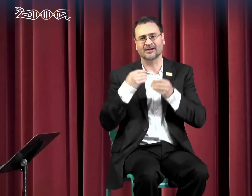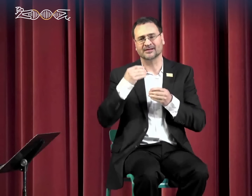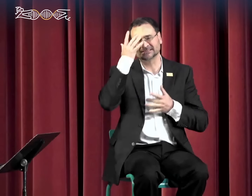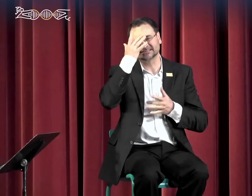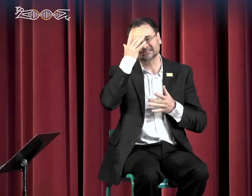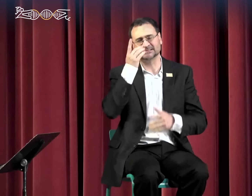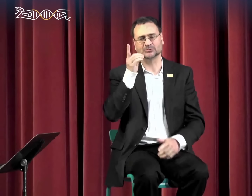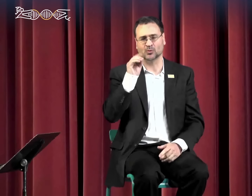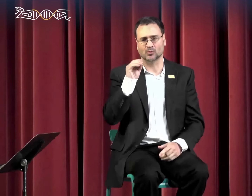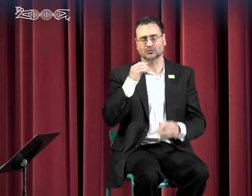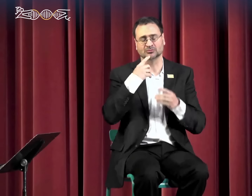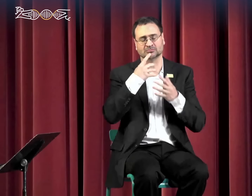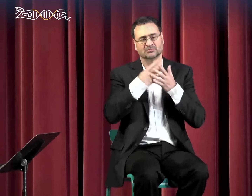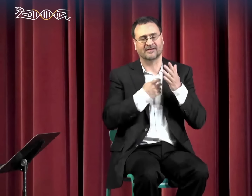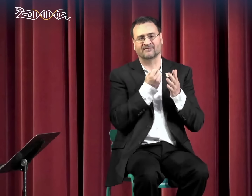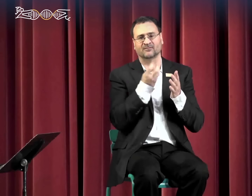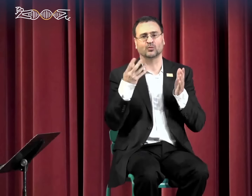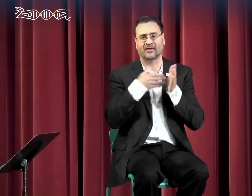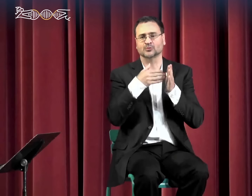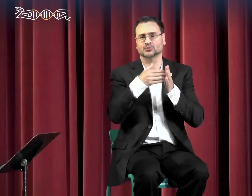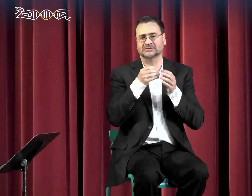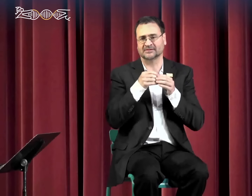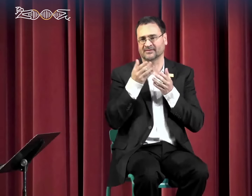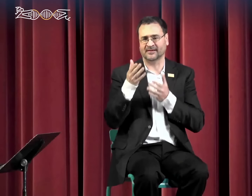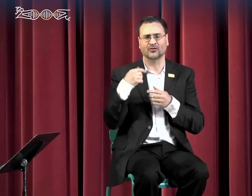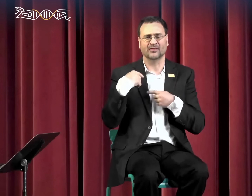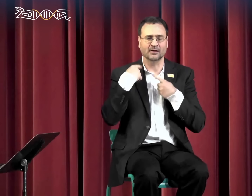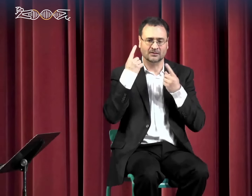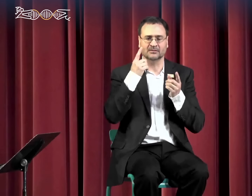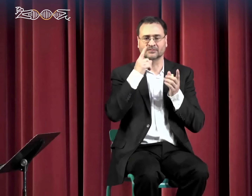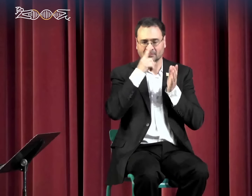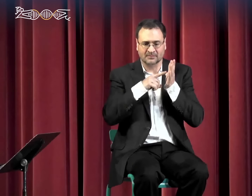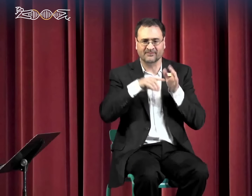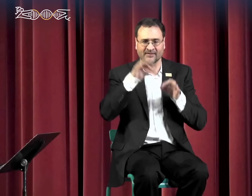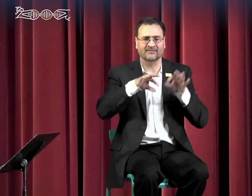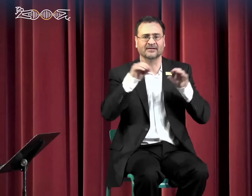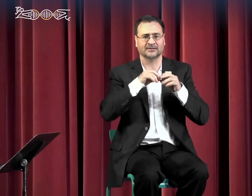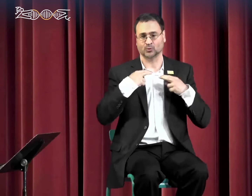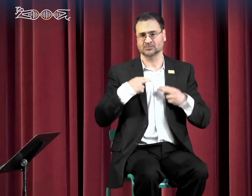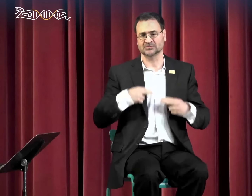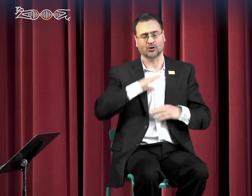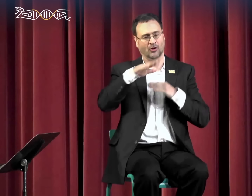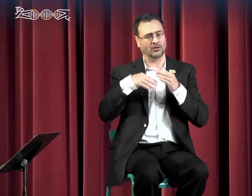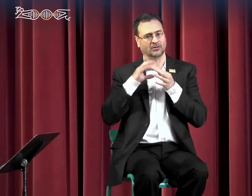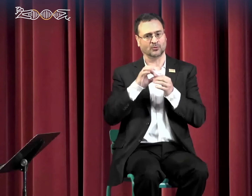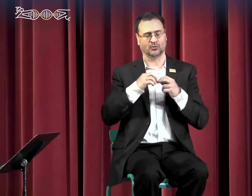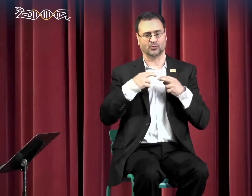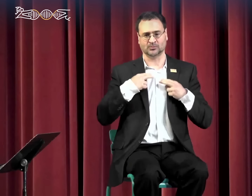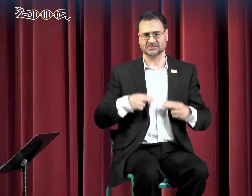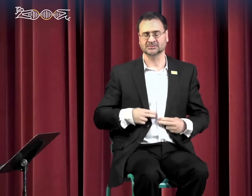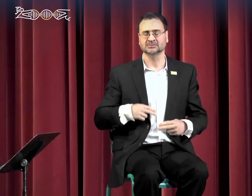genetic disorders that are listed. There are several thousands there. These are the ones that have been found in humans over time.